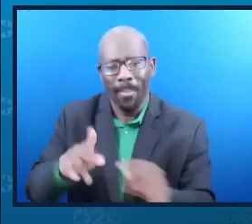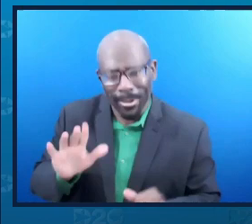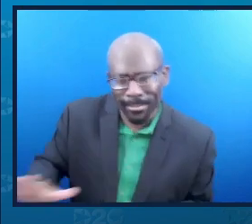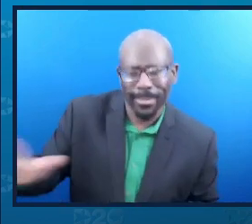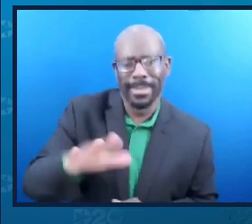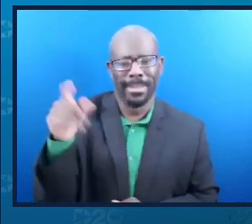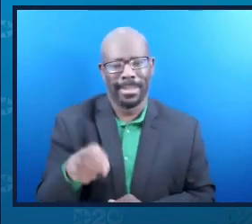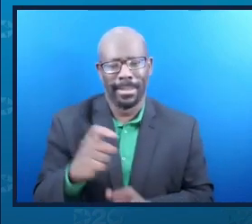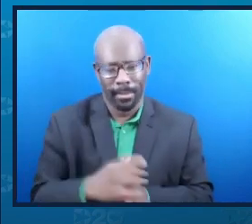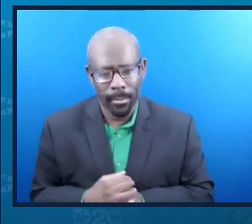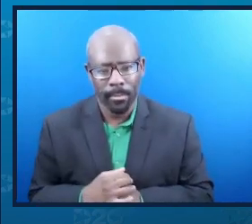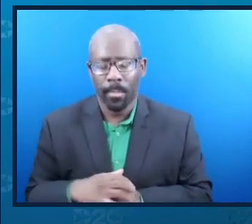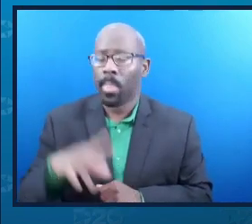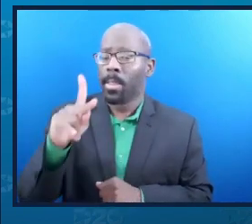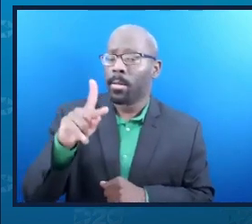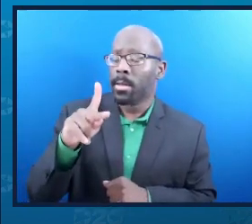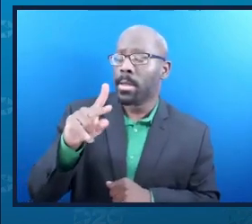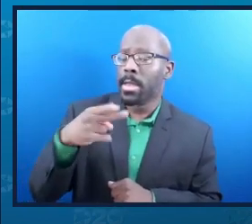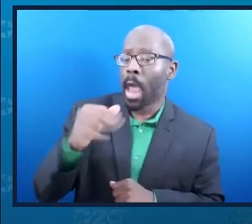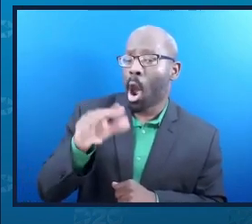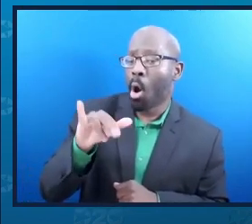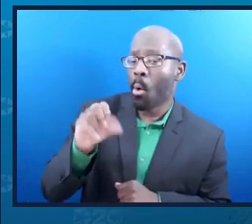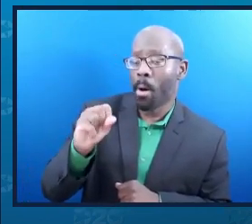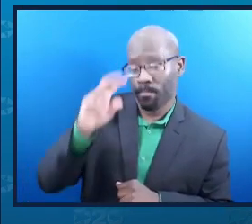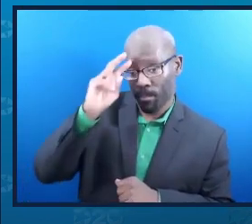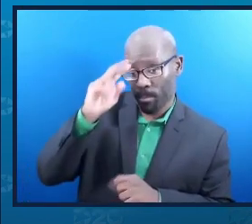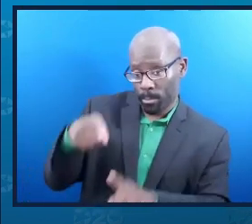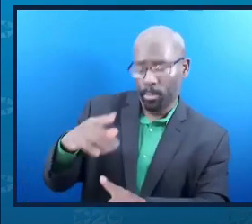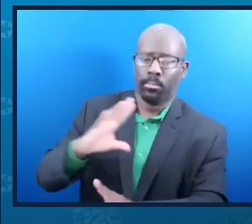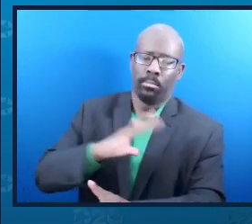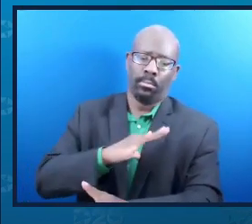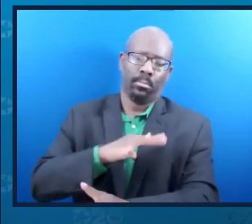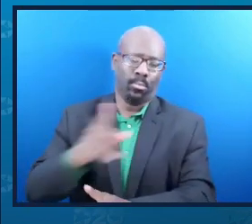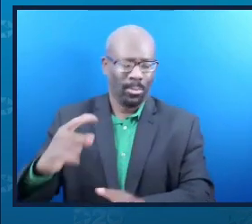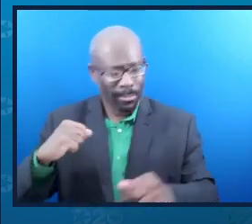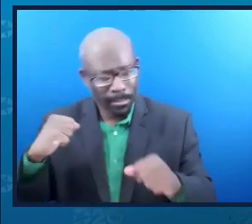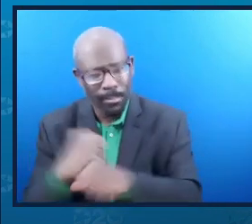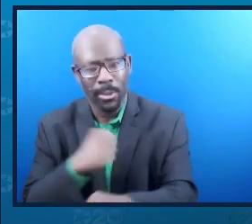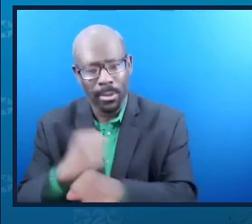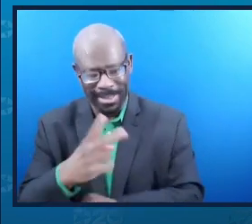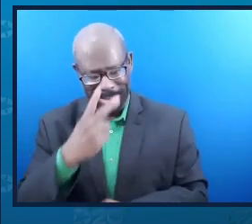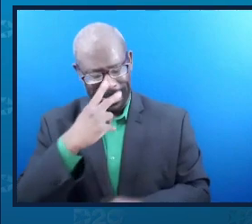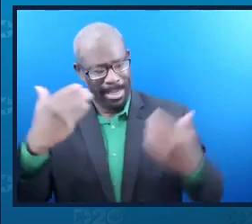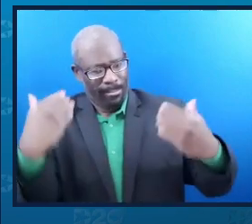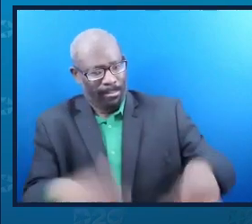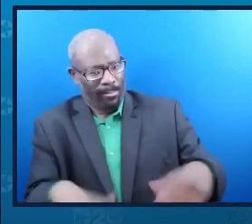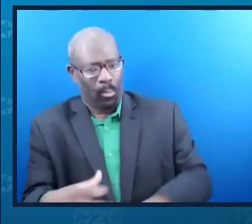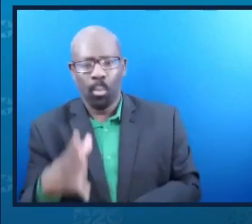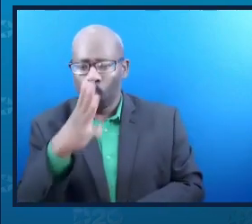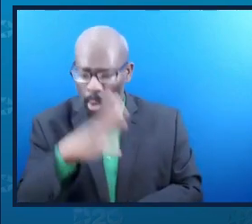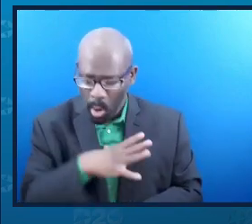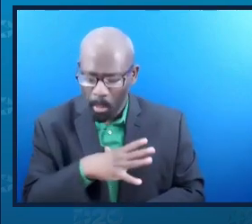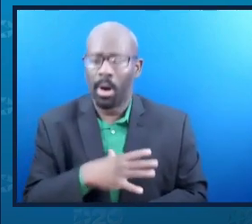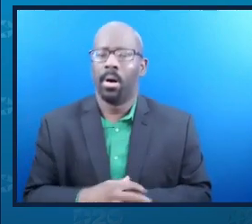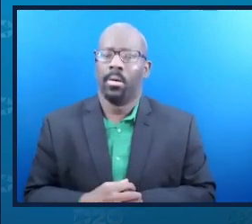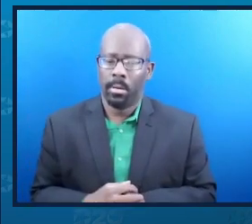PRESIDENT WE NEED RIGHT NOW COMMITTED TO OUR CONSTITUTION, BRILLIANT IN DEFENDING IT, AND A WITNESS TO THE WOMEN OF THIS